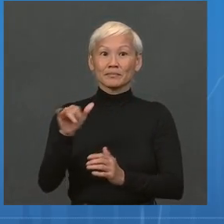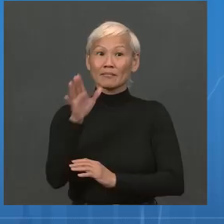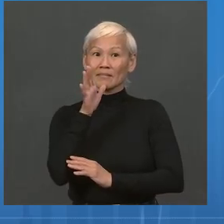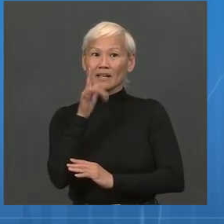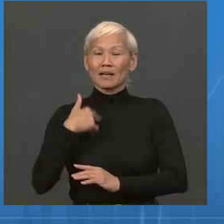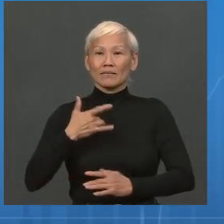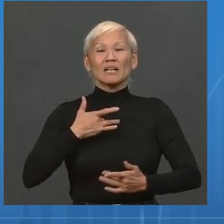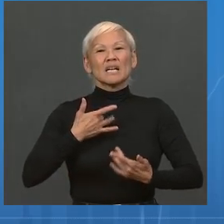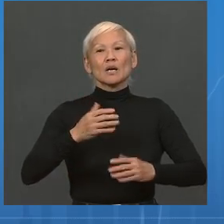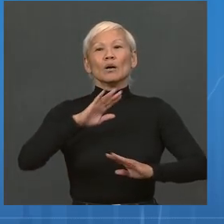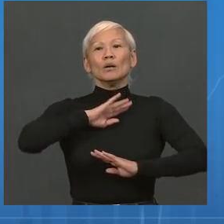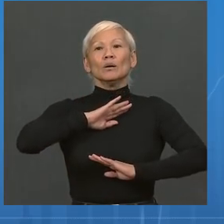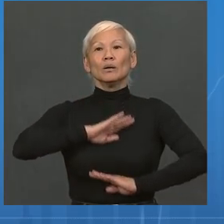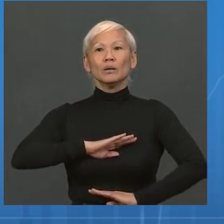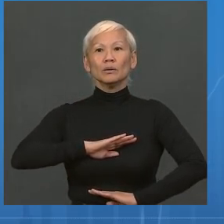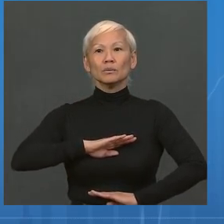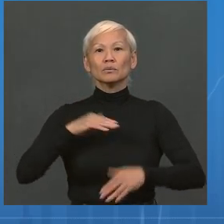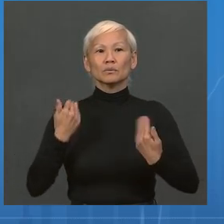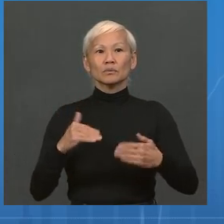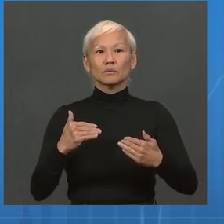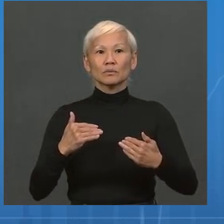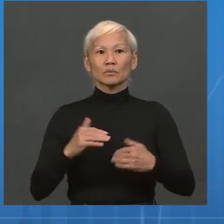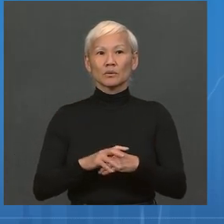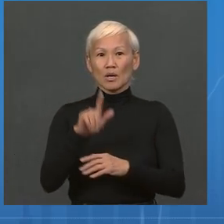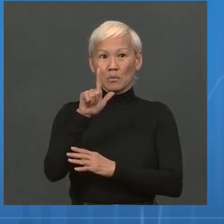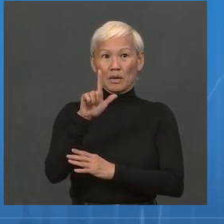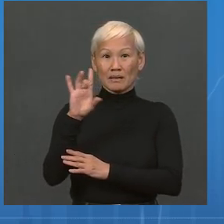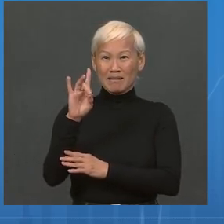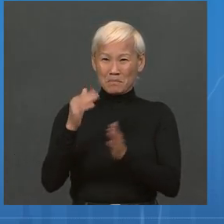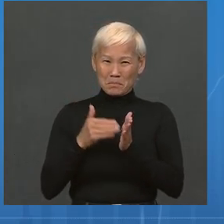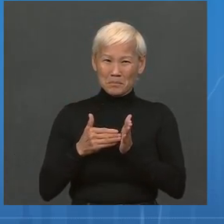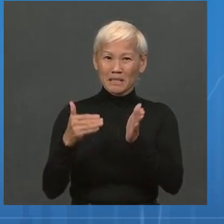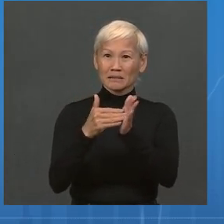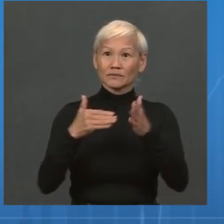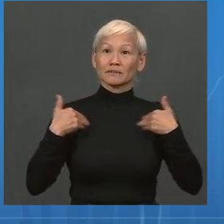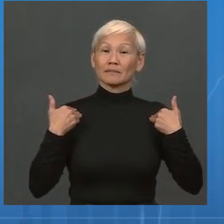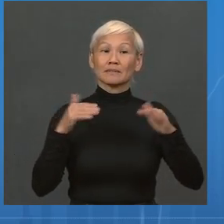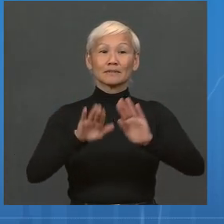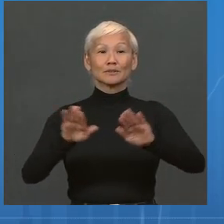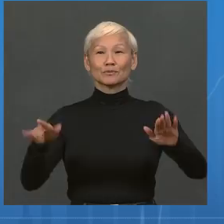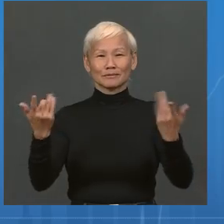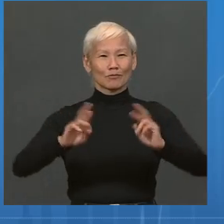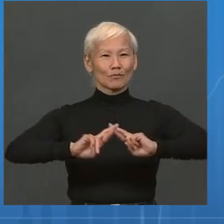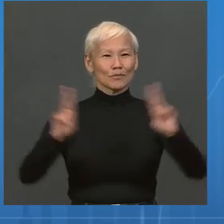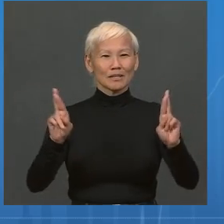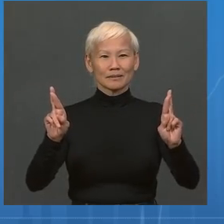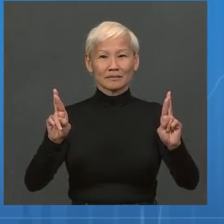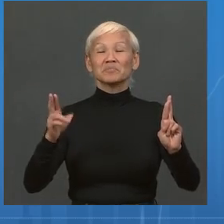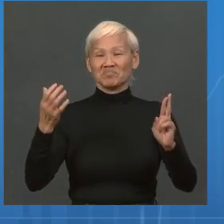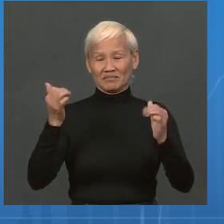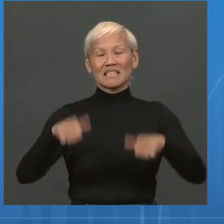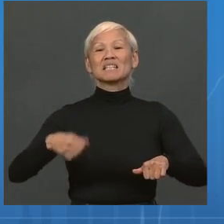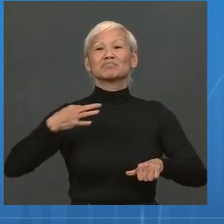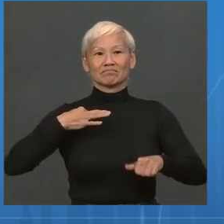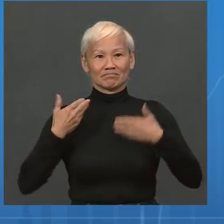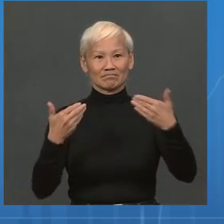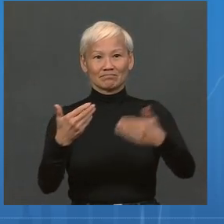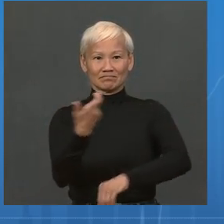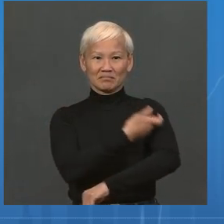Twenty-eight million young kids are now eligible for vaccination. We've been planning for this moment, and we are prepared.